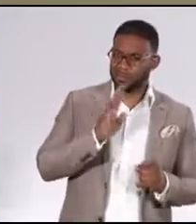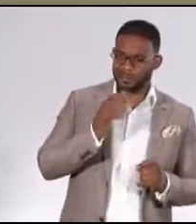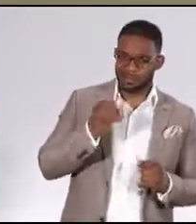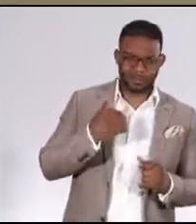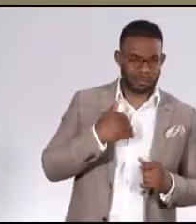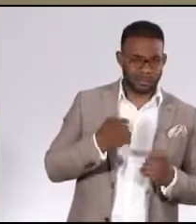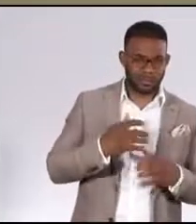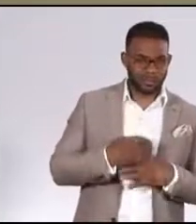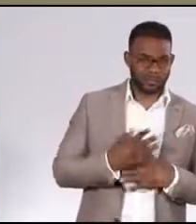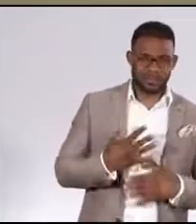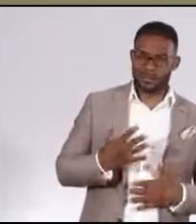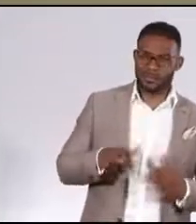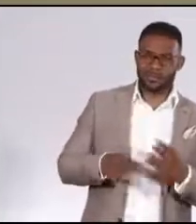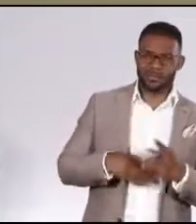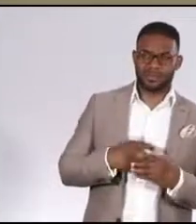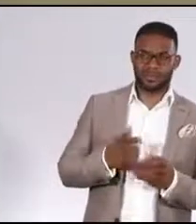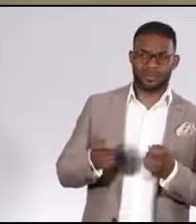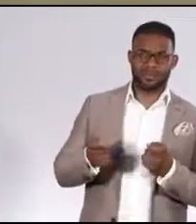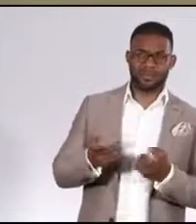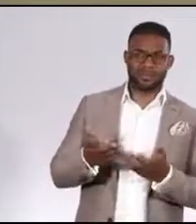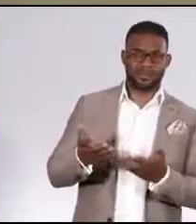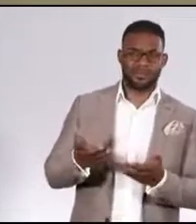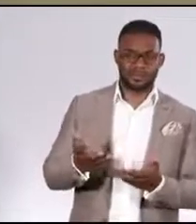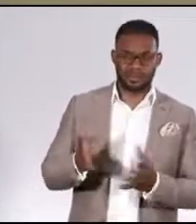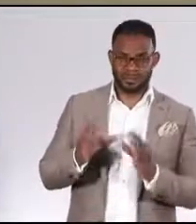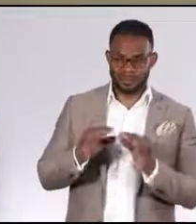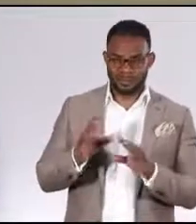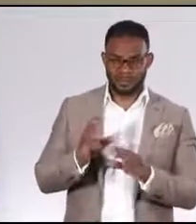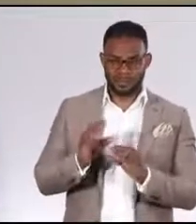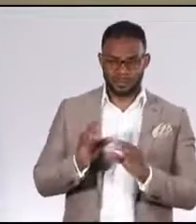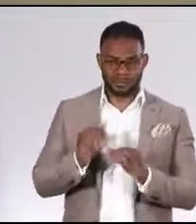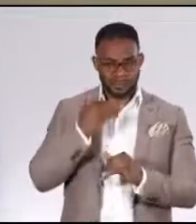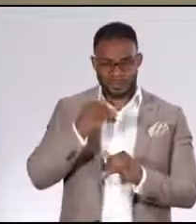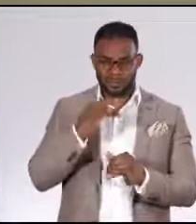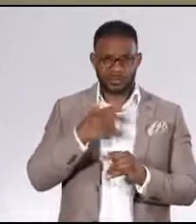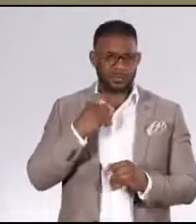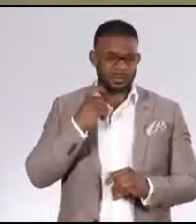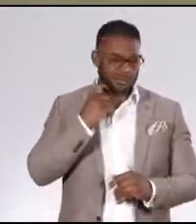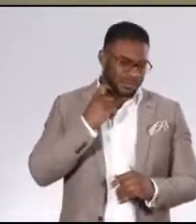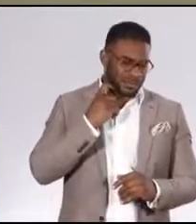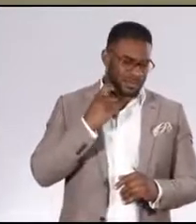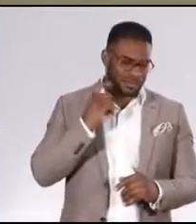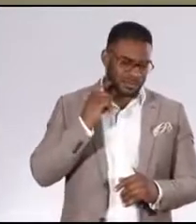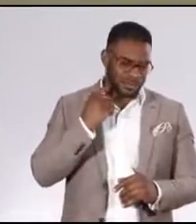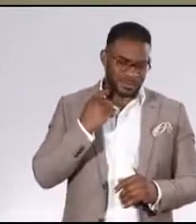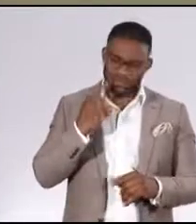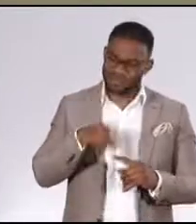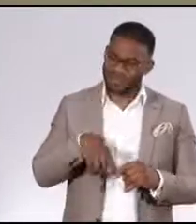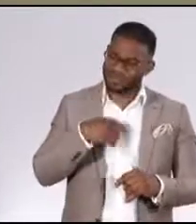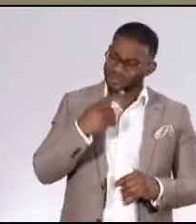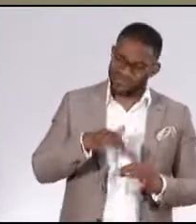How in the world do I handle as a conference call with people with thick accents? I can't tell you how exhausted.